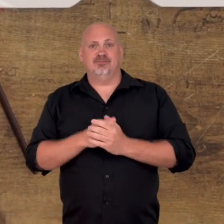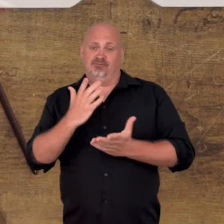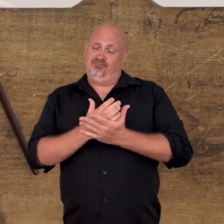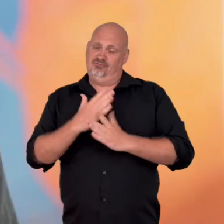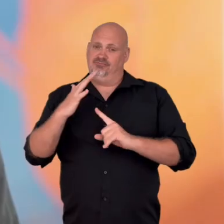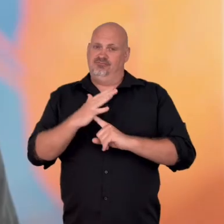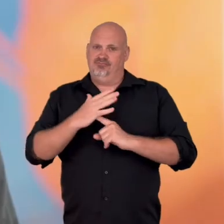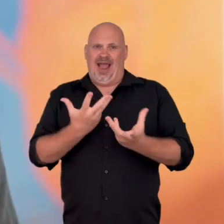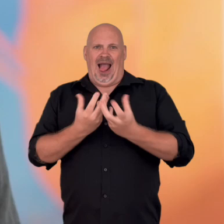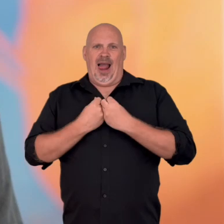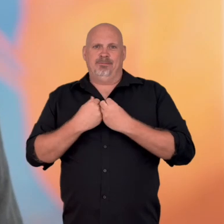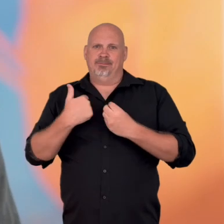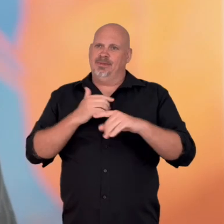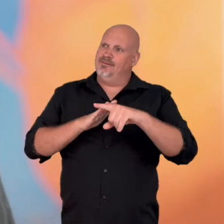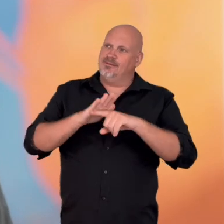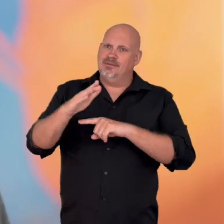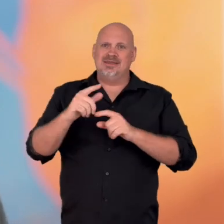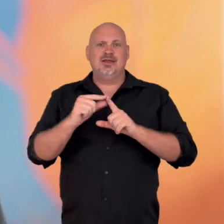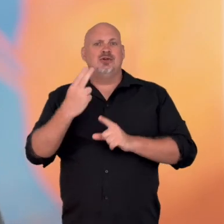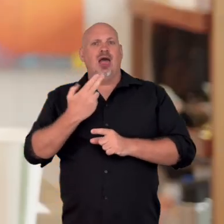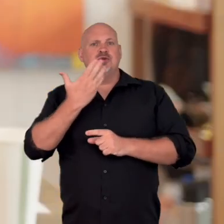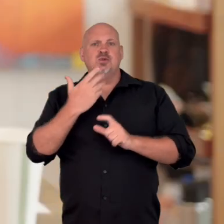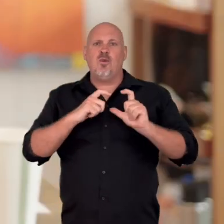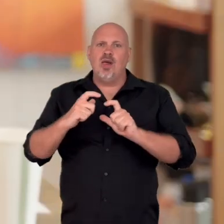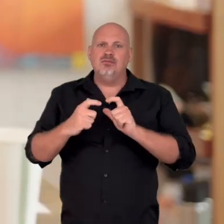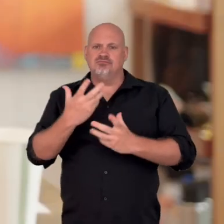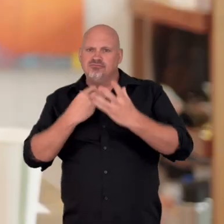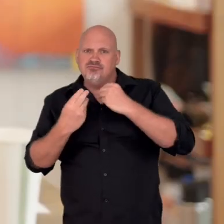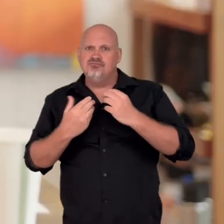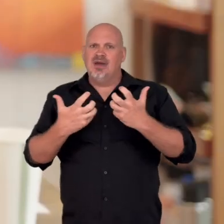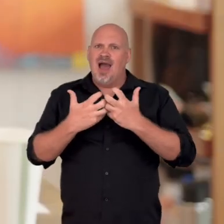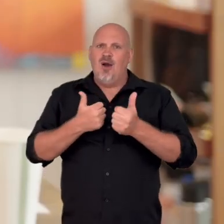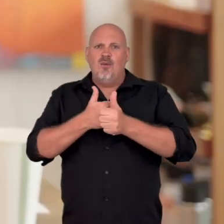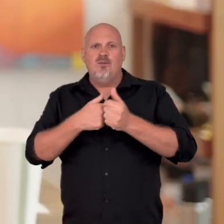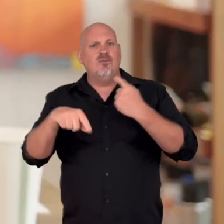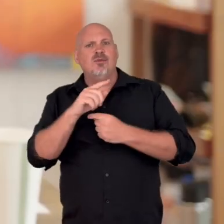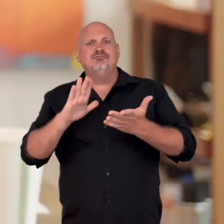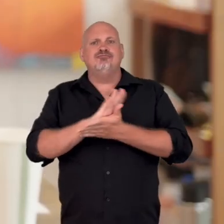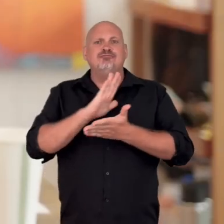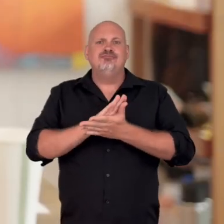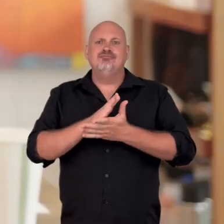you can find the links to both the Digital Art School gallery and the survey in the description below thanks again